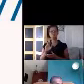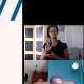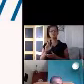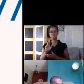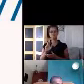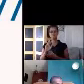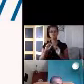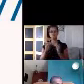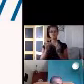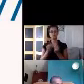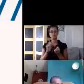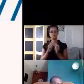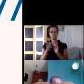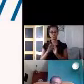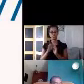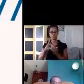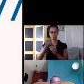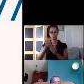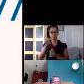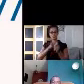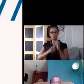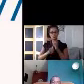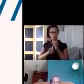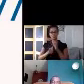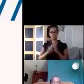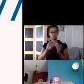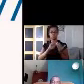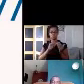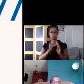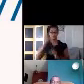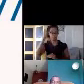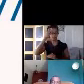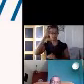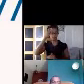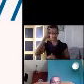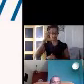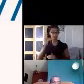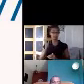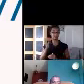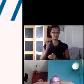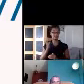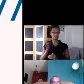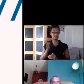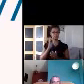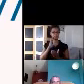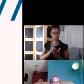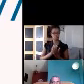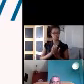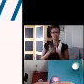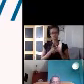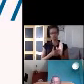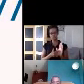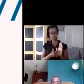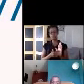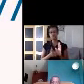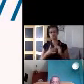in CommunityWise. CommunityWise is a building that was built in 1911 and which started out